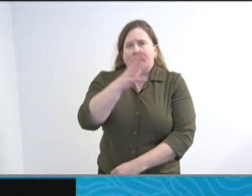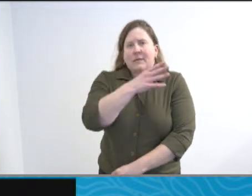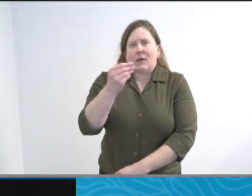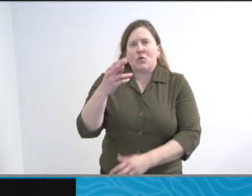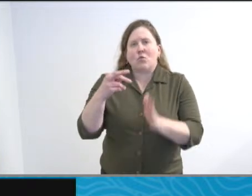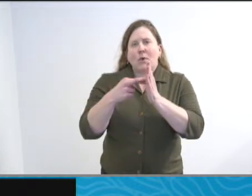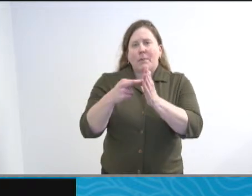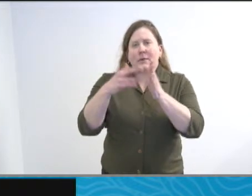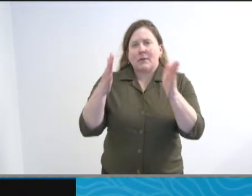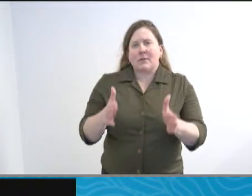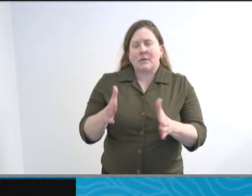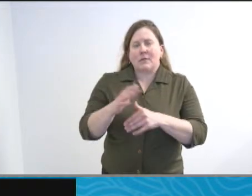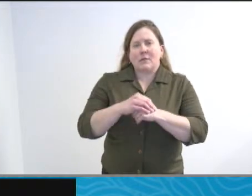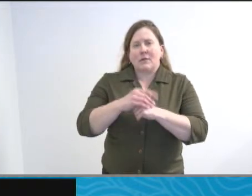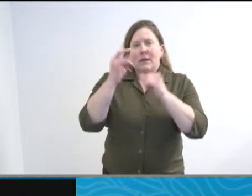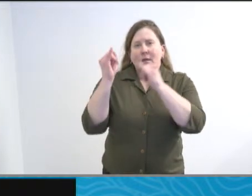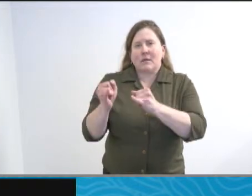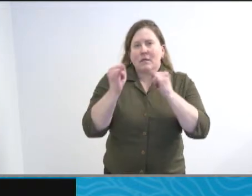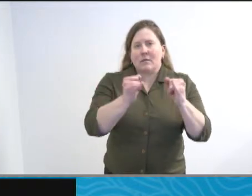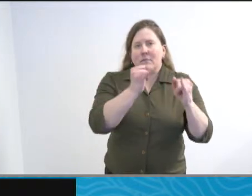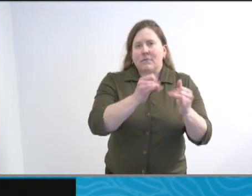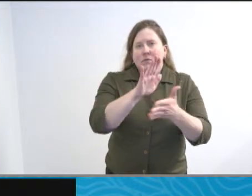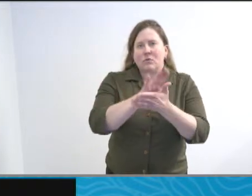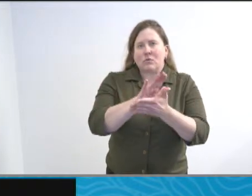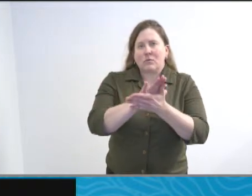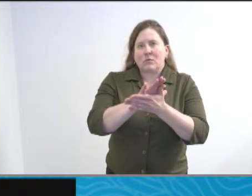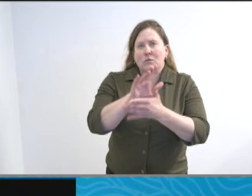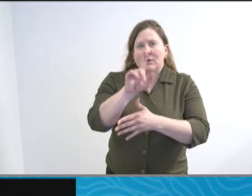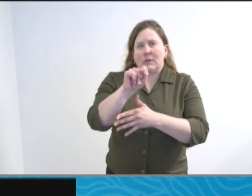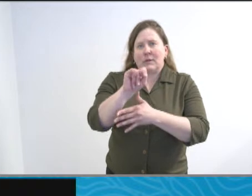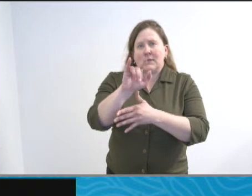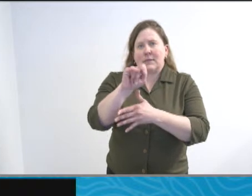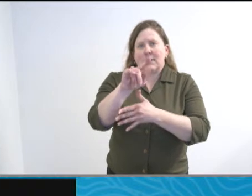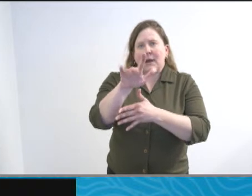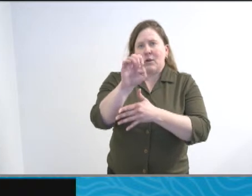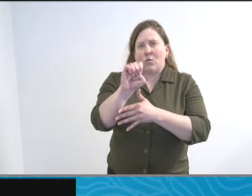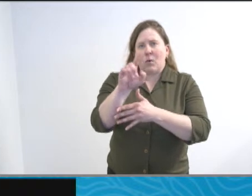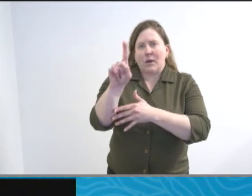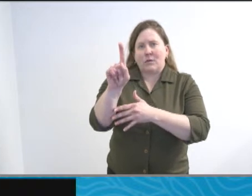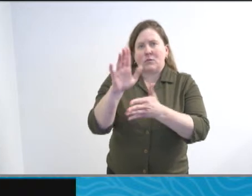of individual schools, specifically our Title one schools. But we open it to members